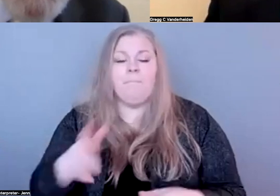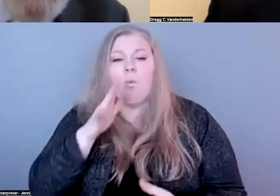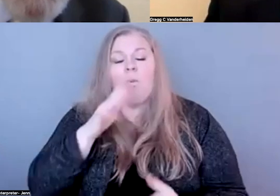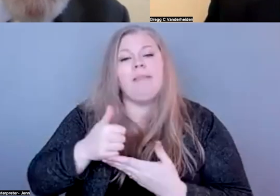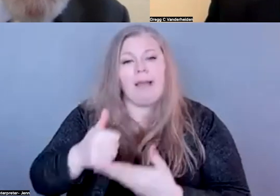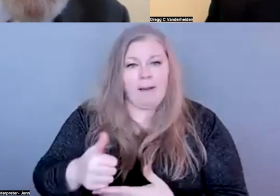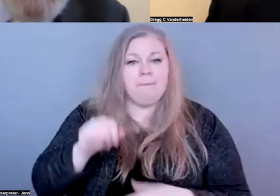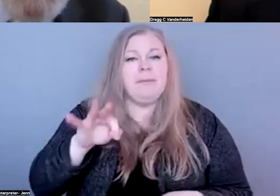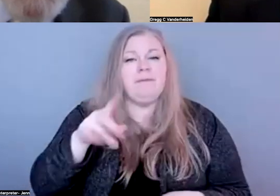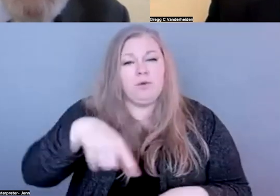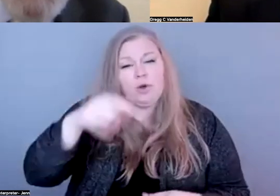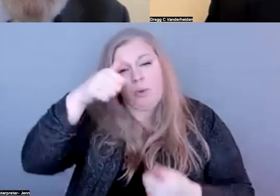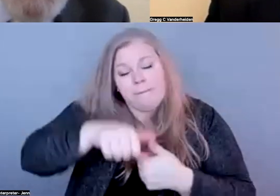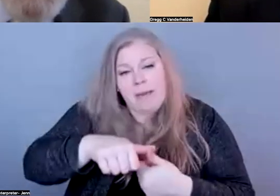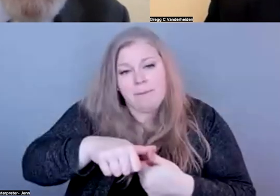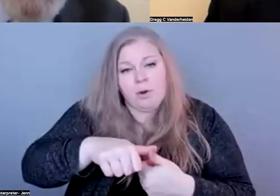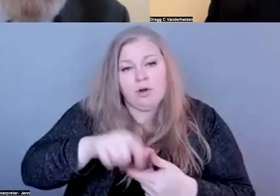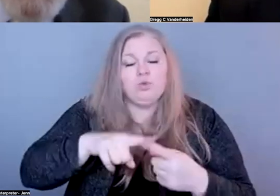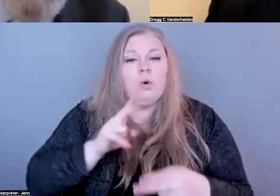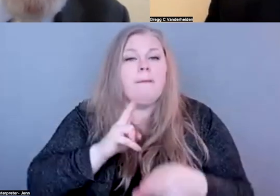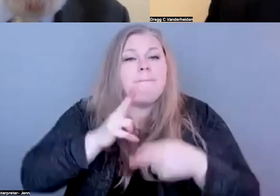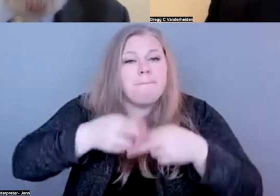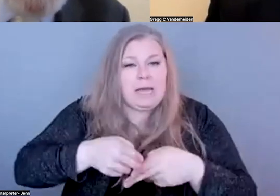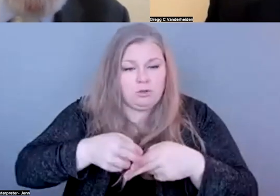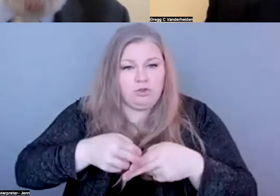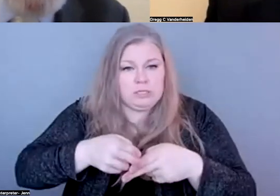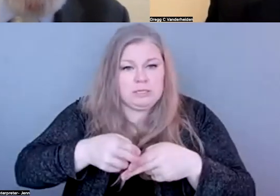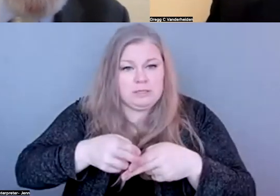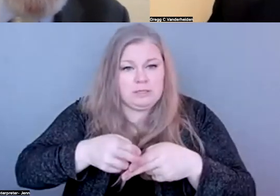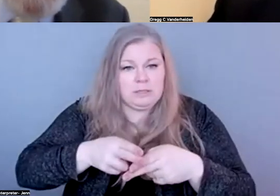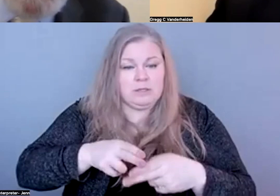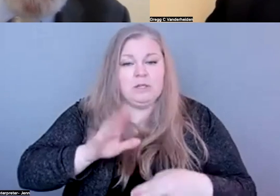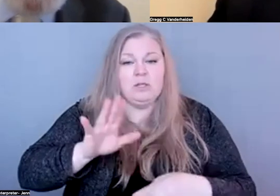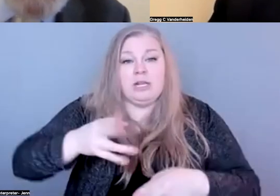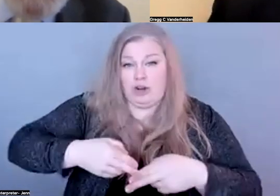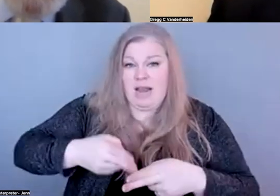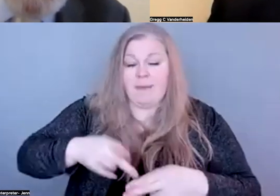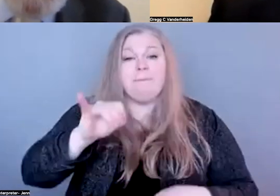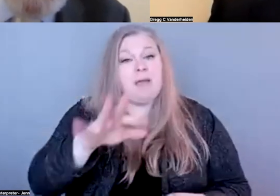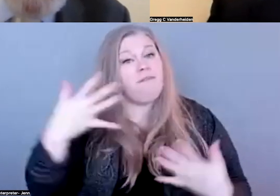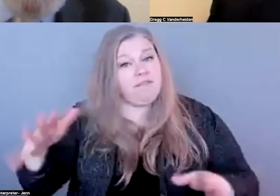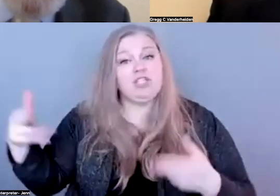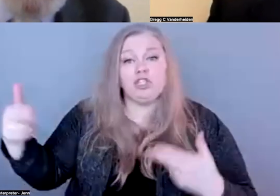you can remember to mention the name. If you've been introduced, you don't have to mention your